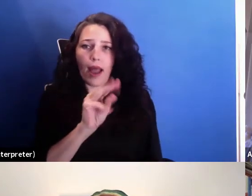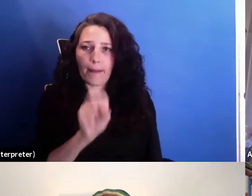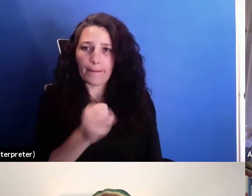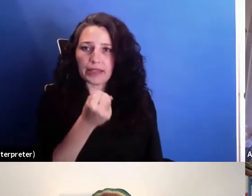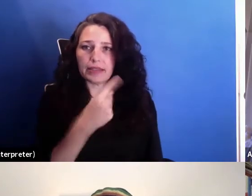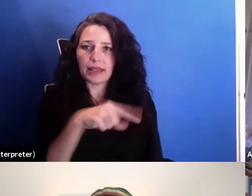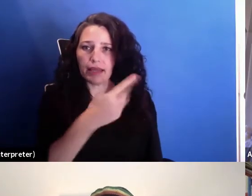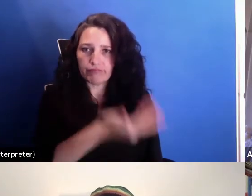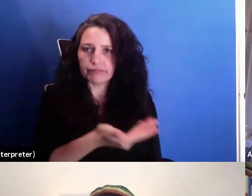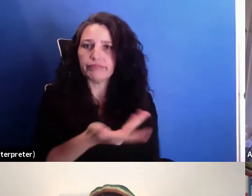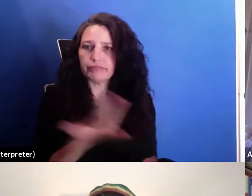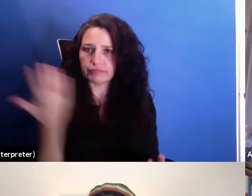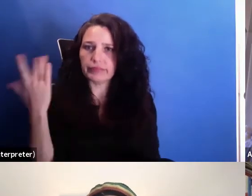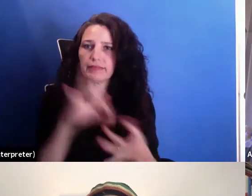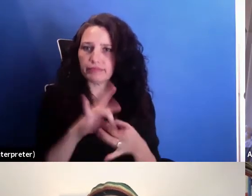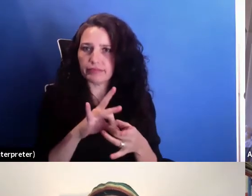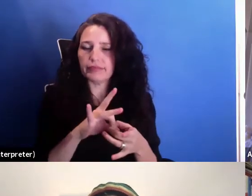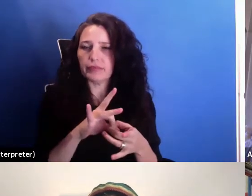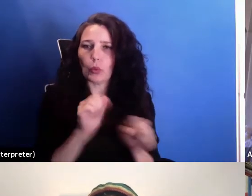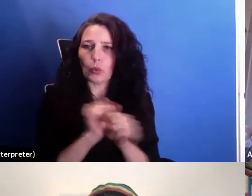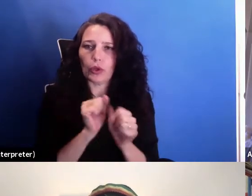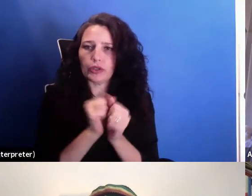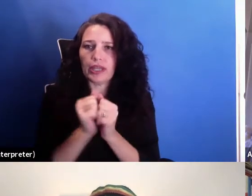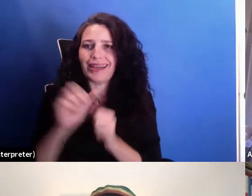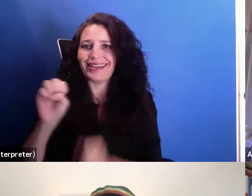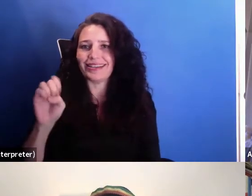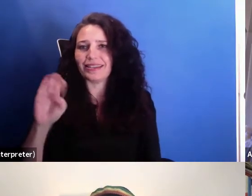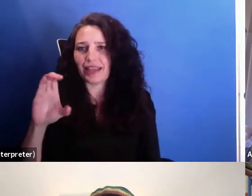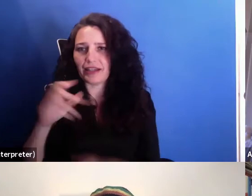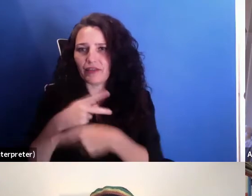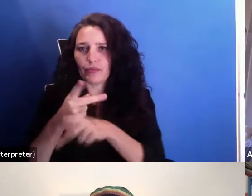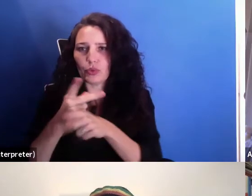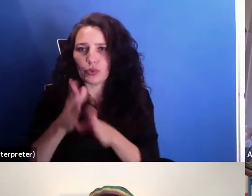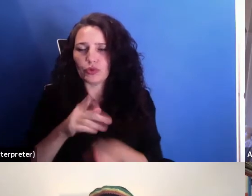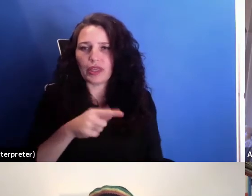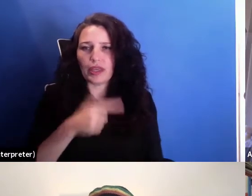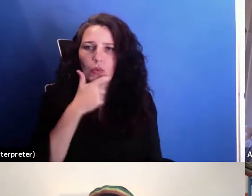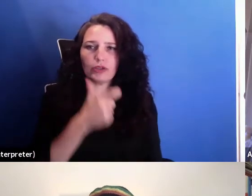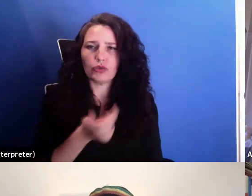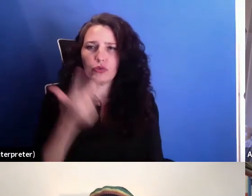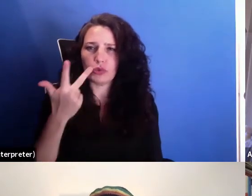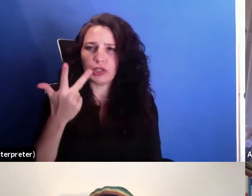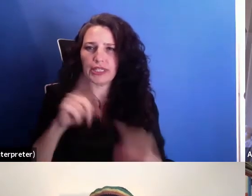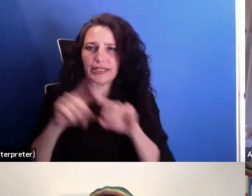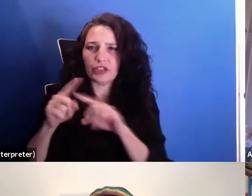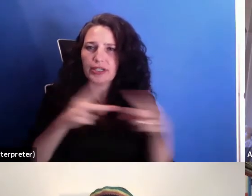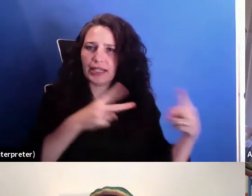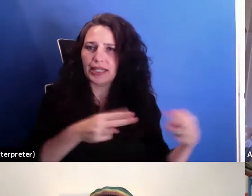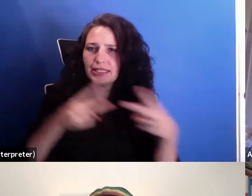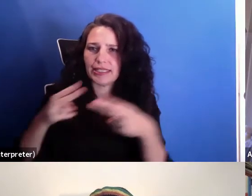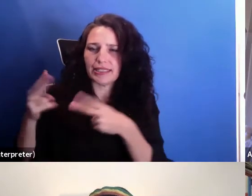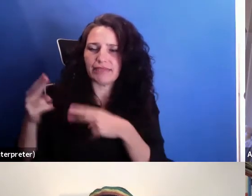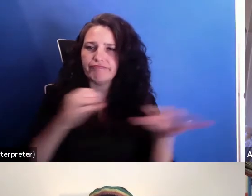They watched three different cuts of the film and gave feedback and it was completely incredible partnership.